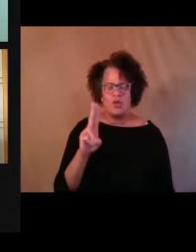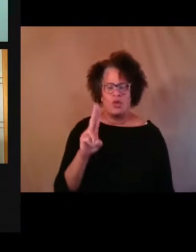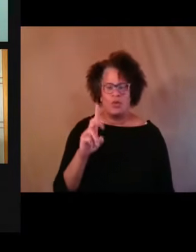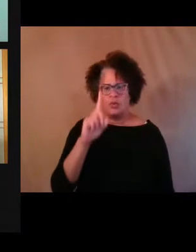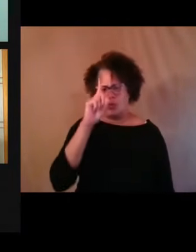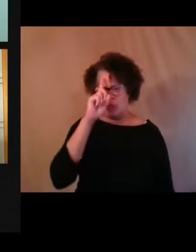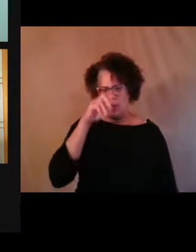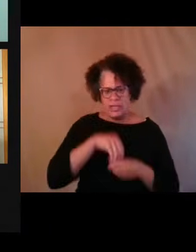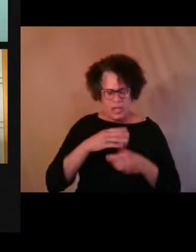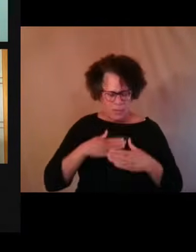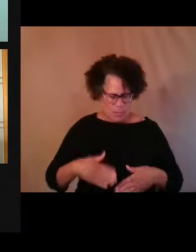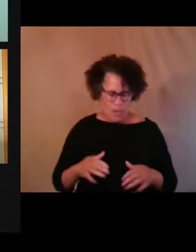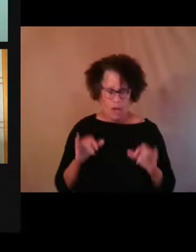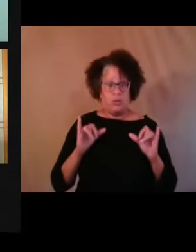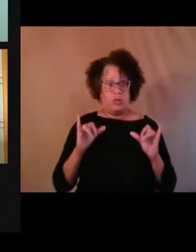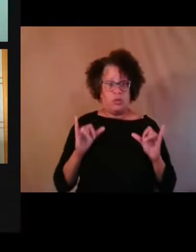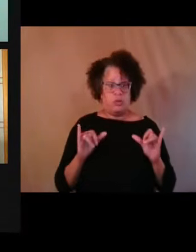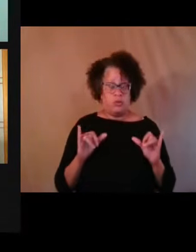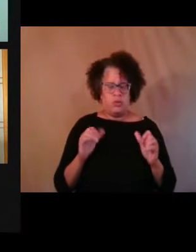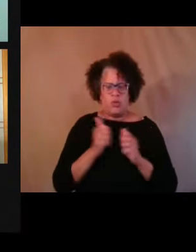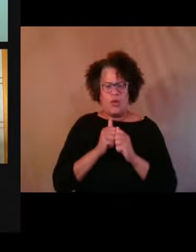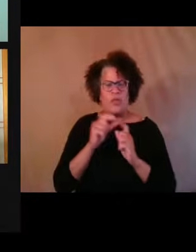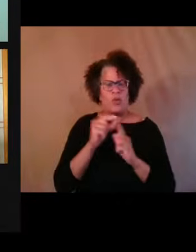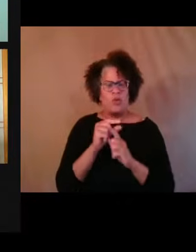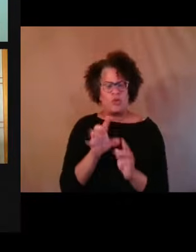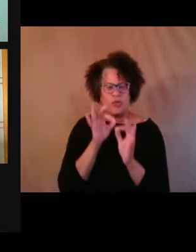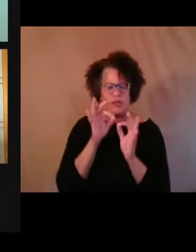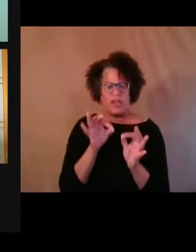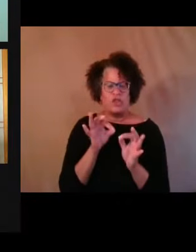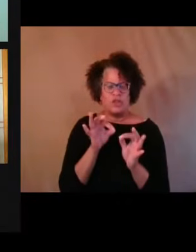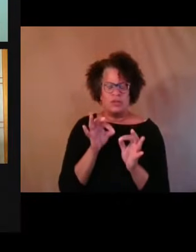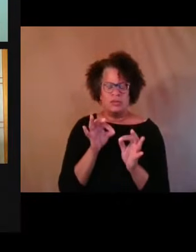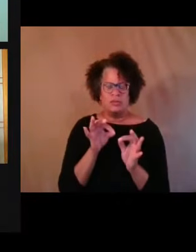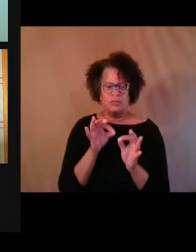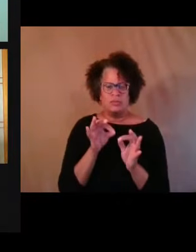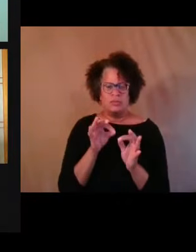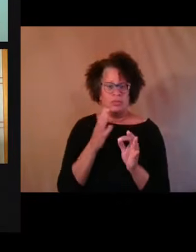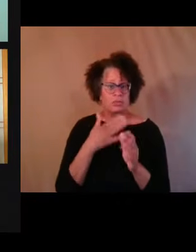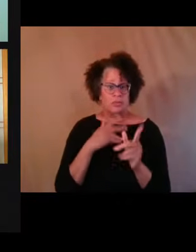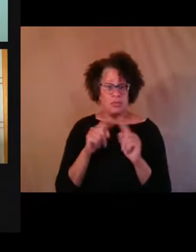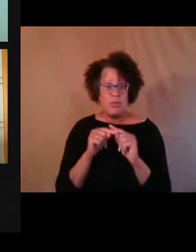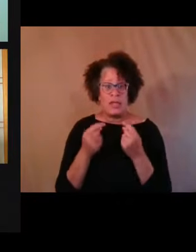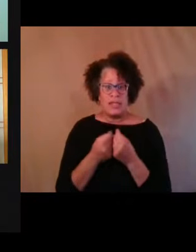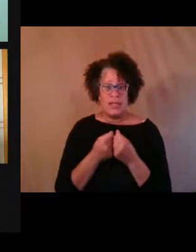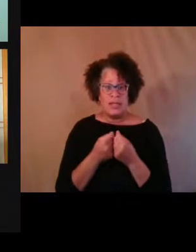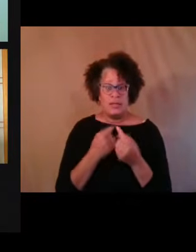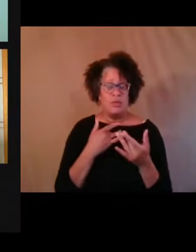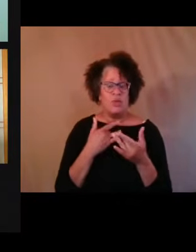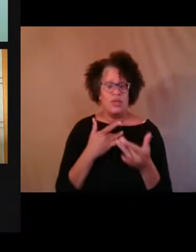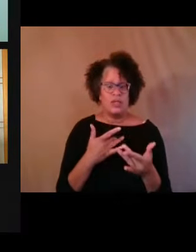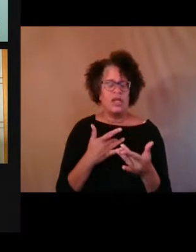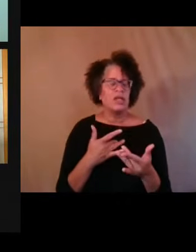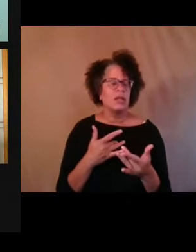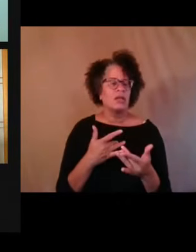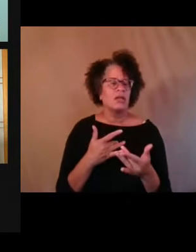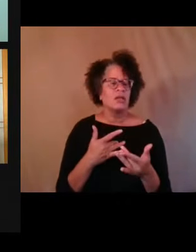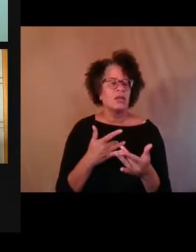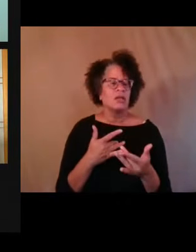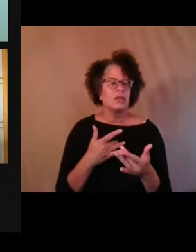in regards to perfectionism. And my team and I, we often ground around the idea of we're not perfect,